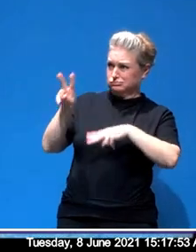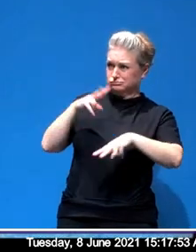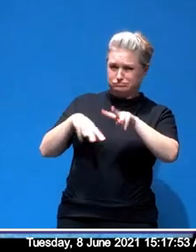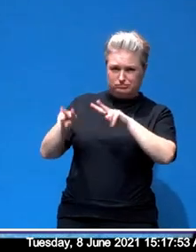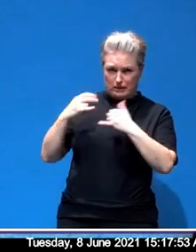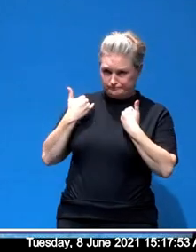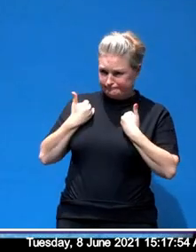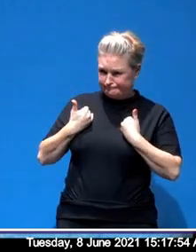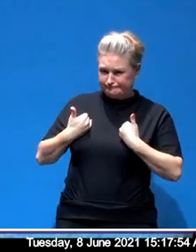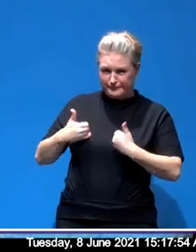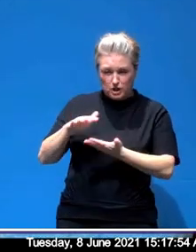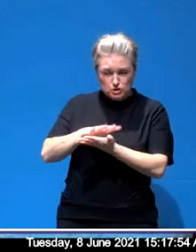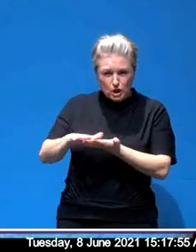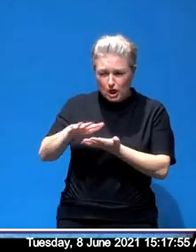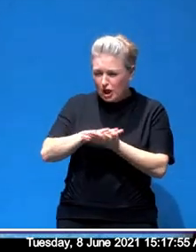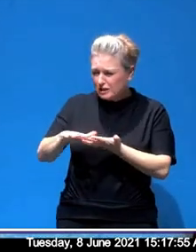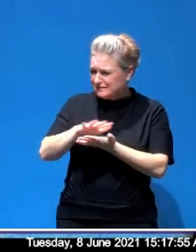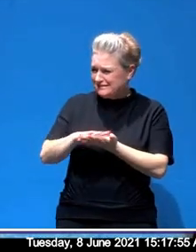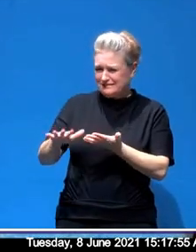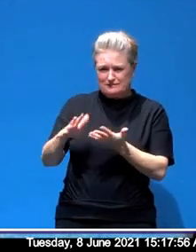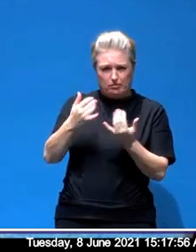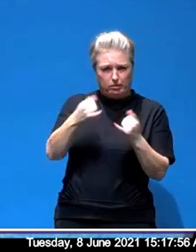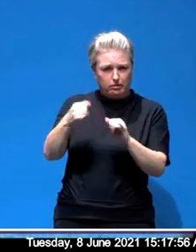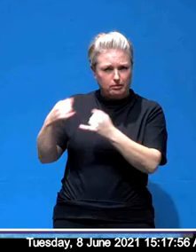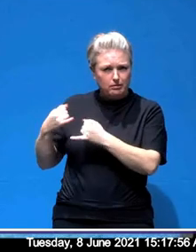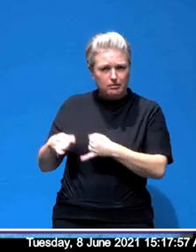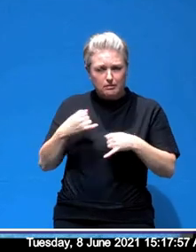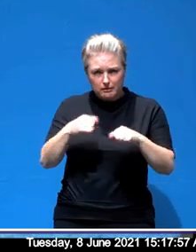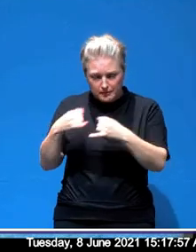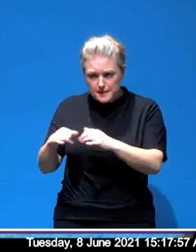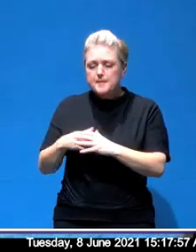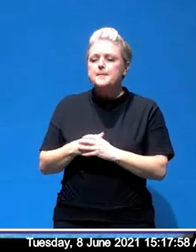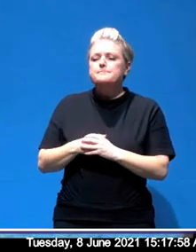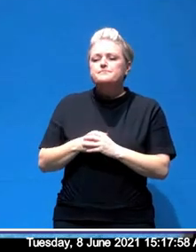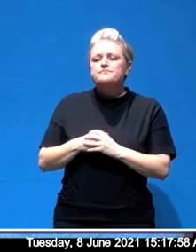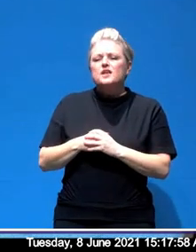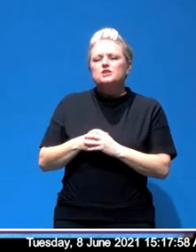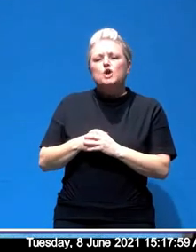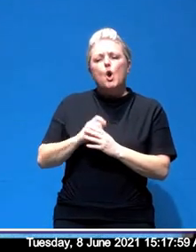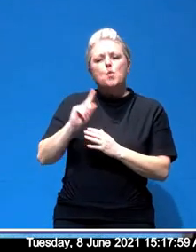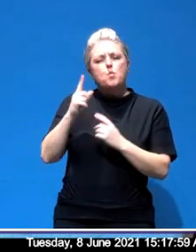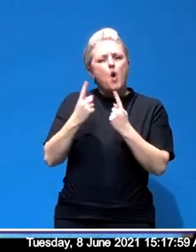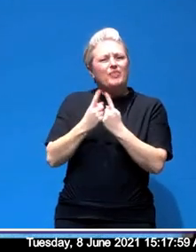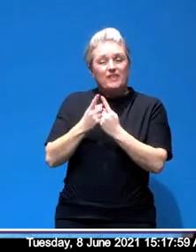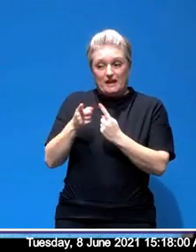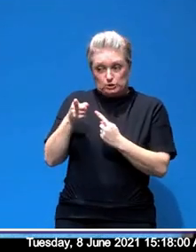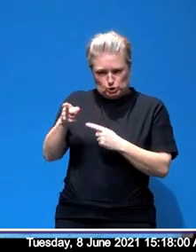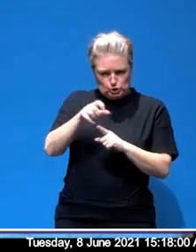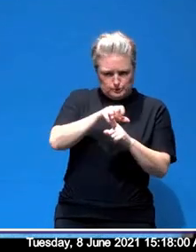The matters that motivated you to ask for an audit of N Street are consistent with a house that had that air of neglect.